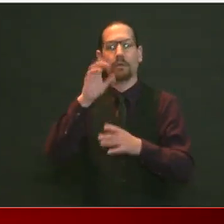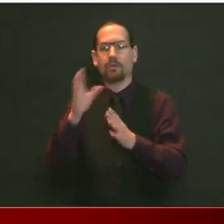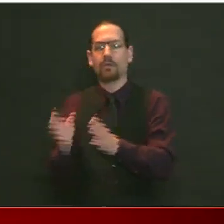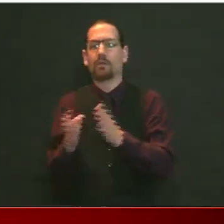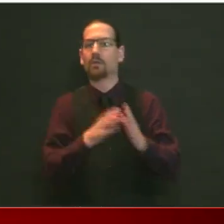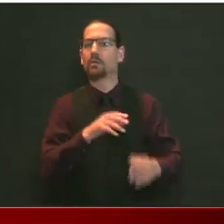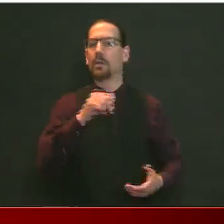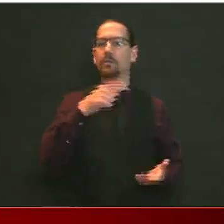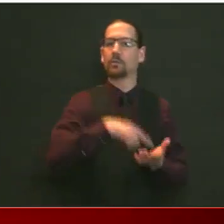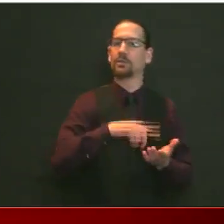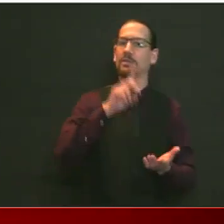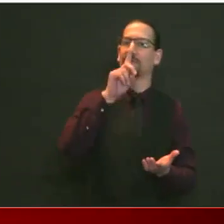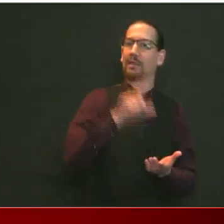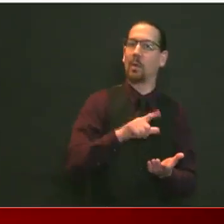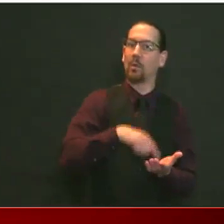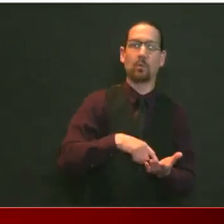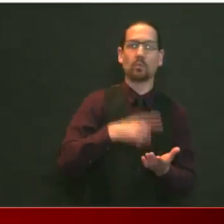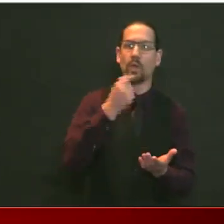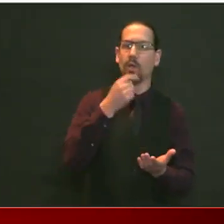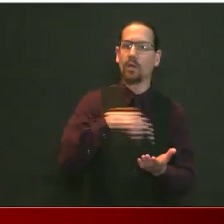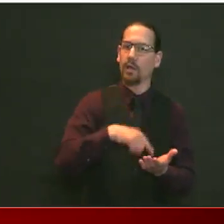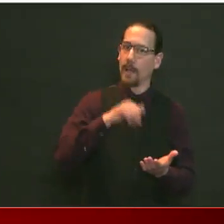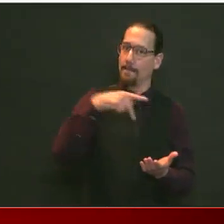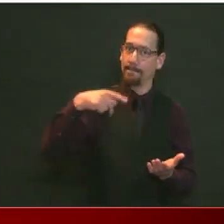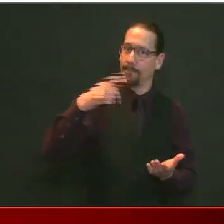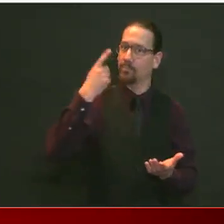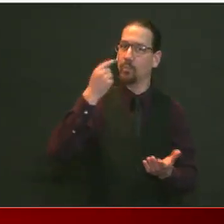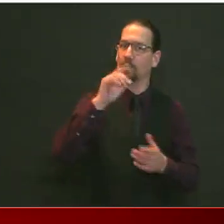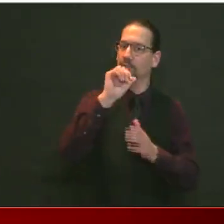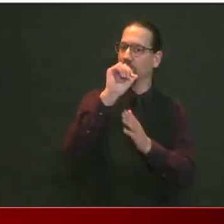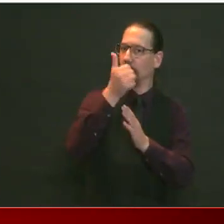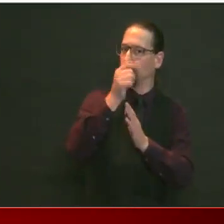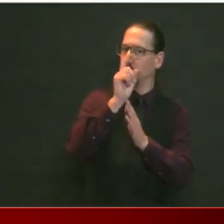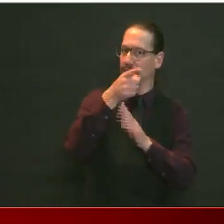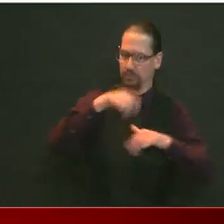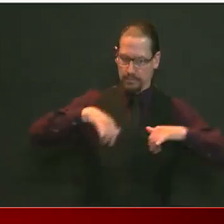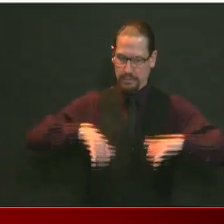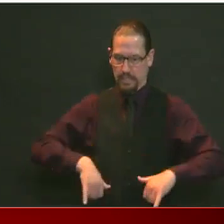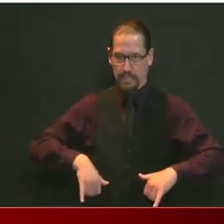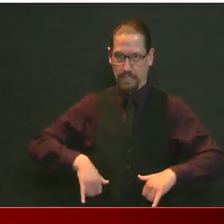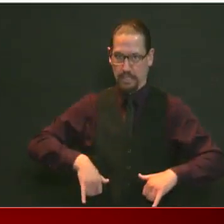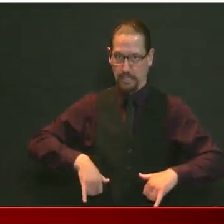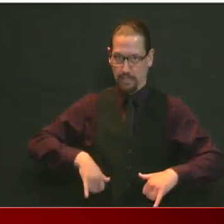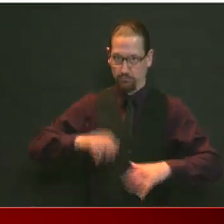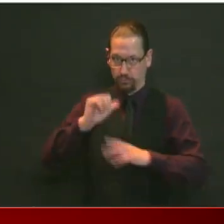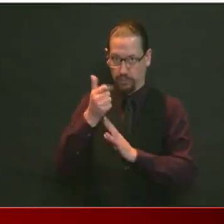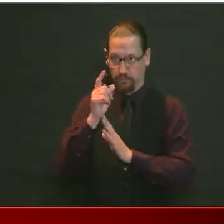IN ANY PLACE FOR MORE THAN 10 MINUTES, IT LOGS THAT ADDRESS.